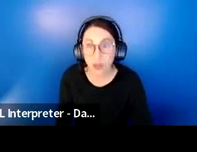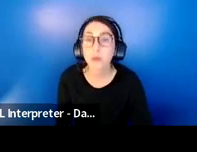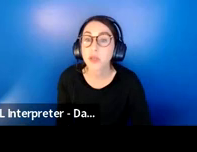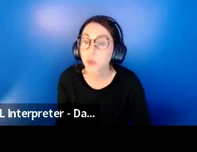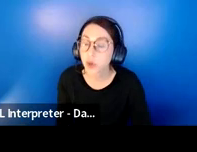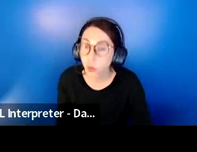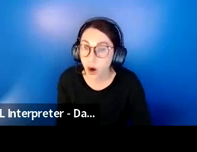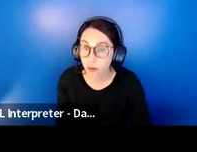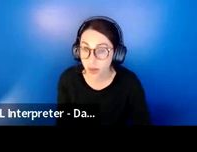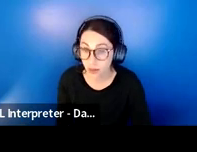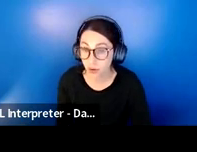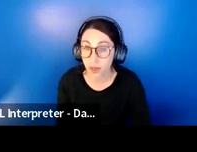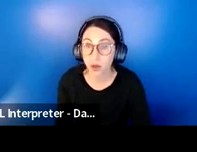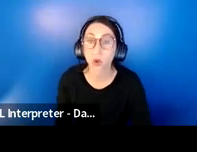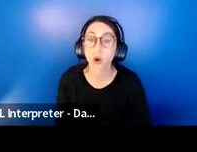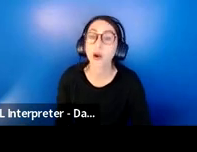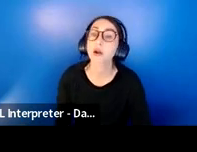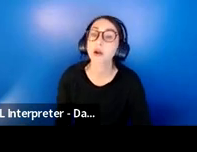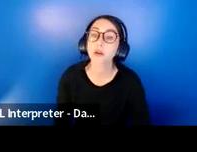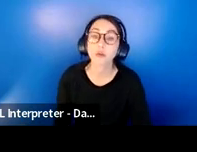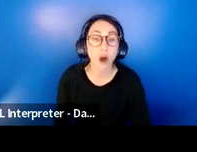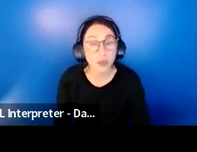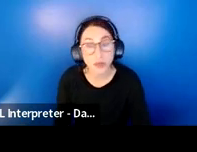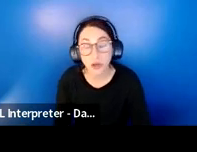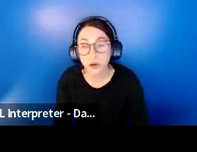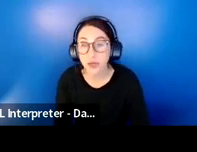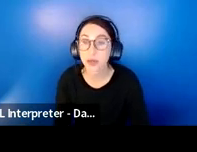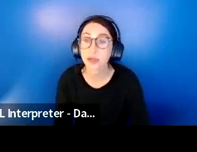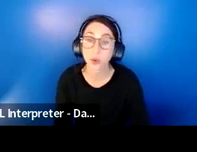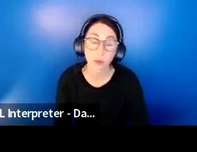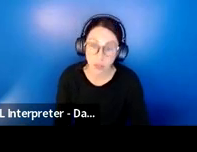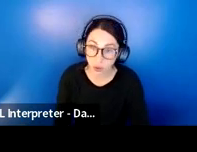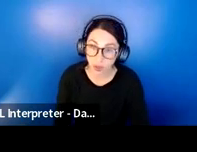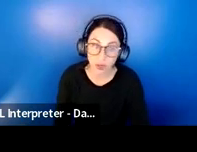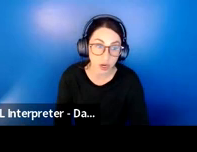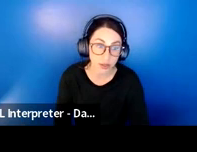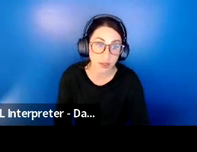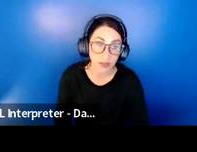ASL Interpreter - Danielle: Because we don't wanna harm that community or cause misunderstandings or miscommunications.